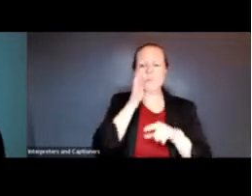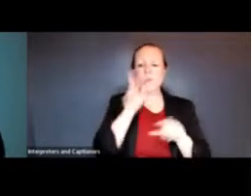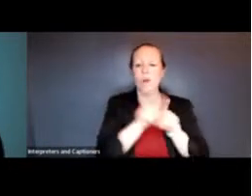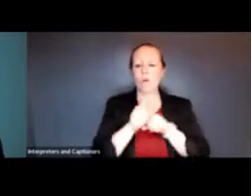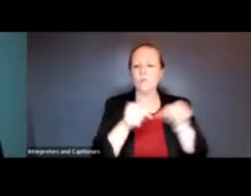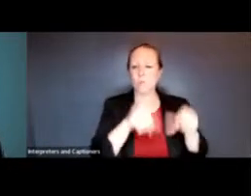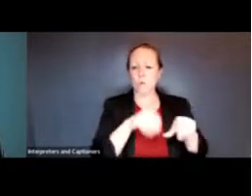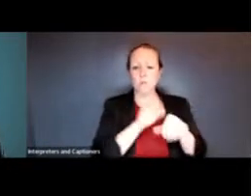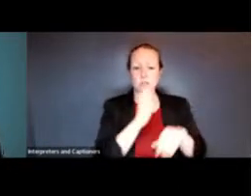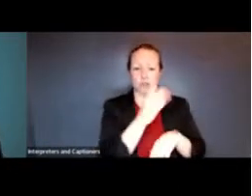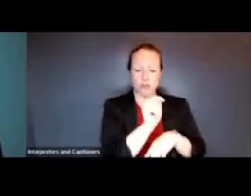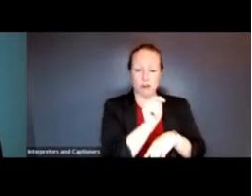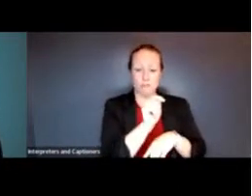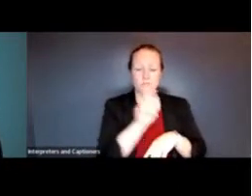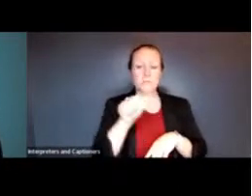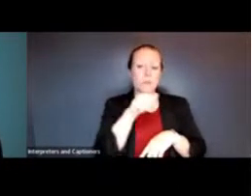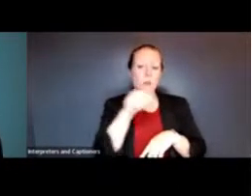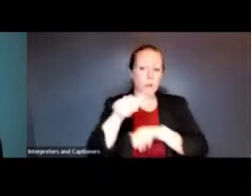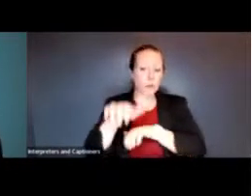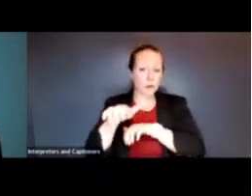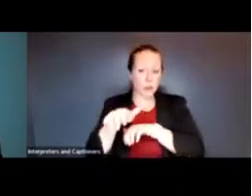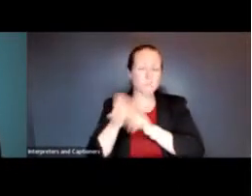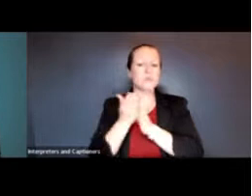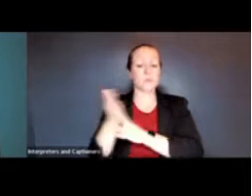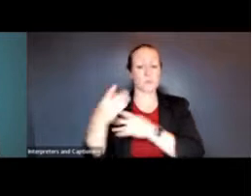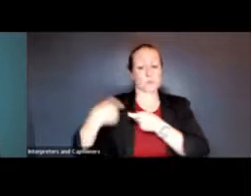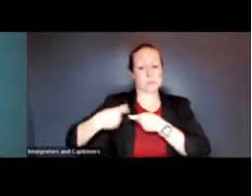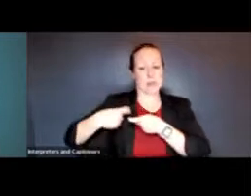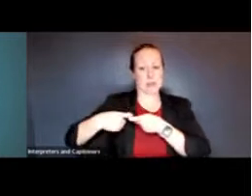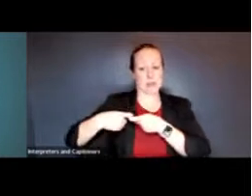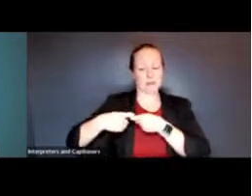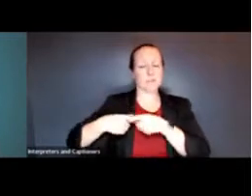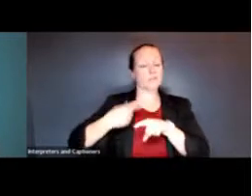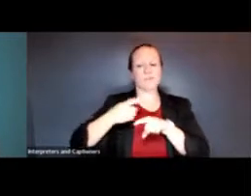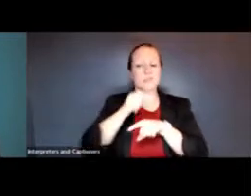We're also going to have Spanish captions and you also have to use an external link to get to